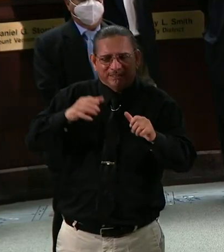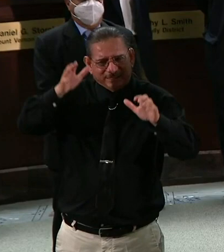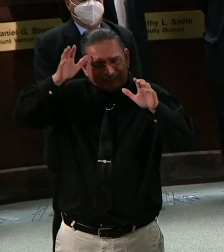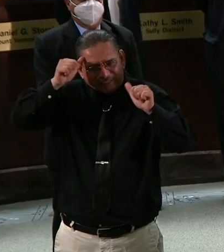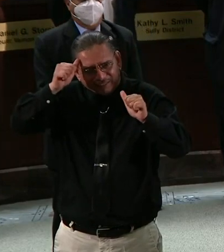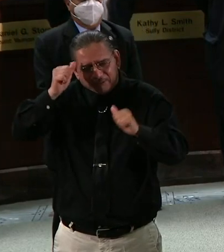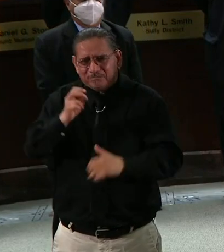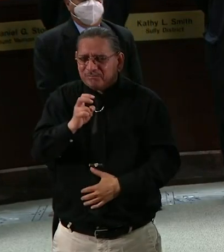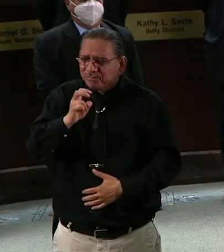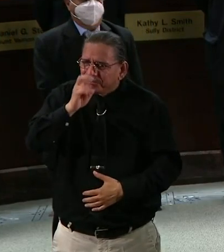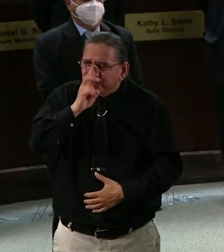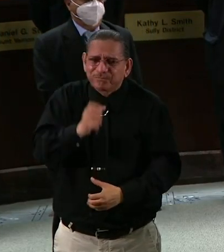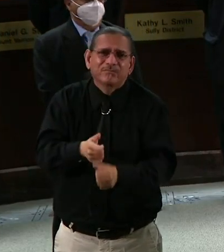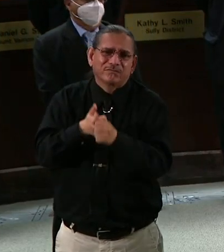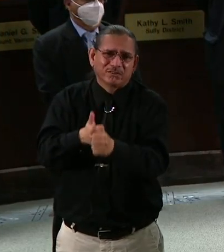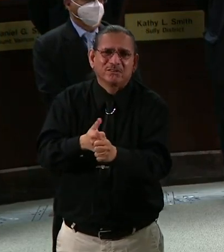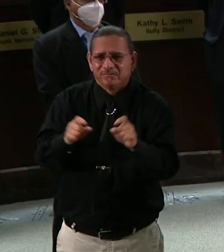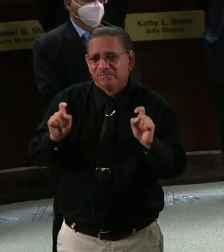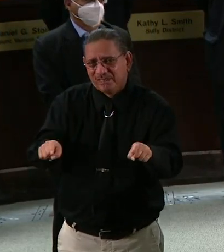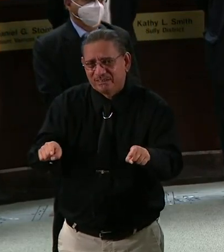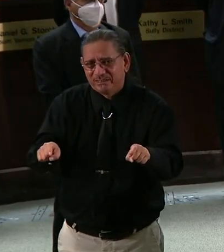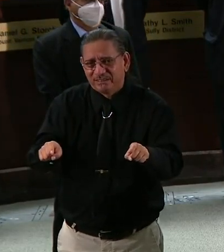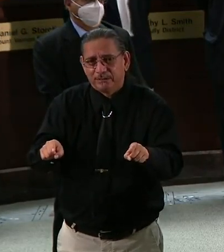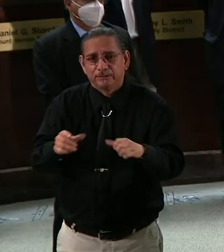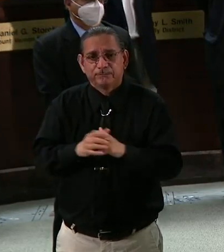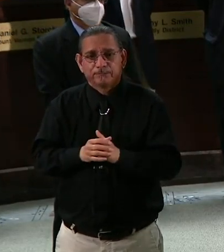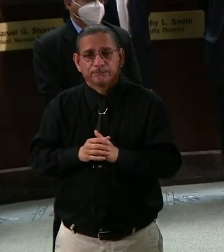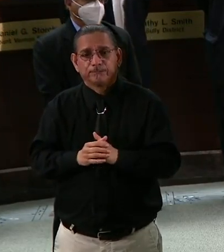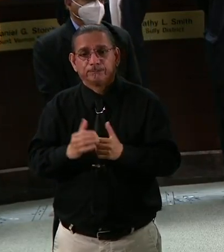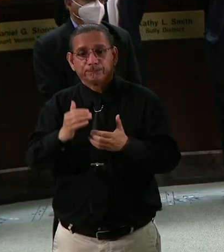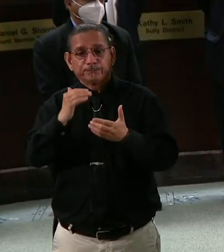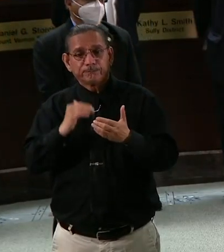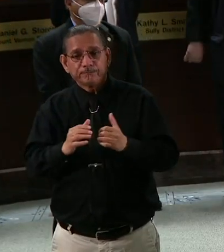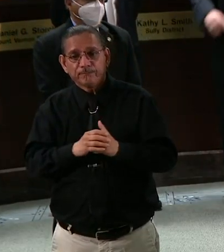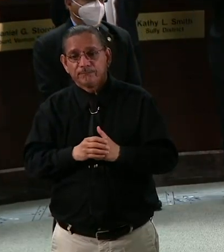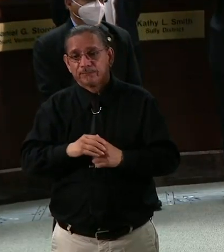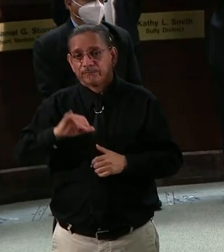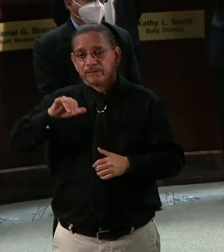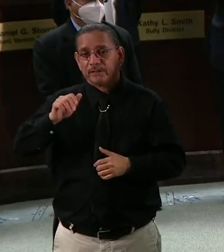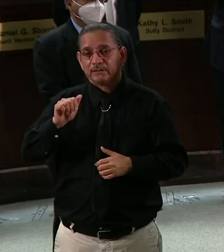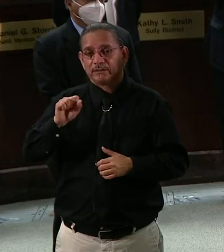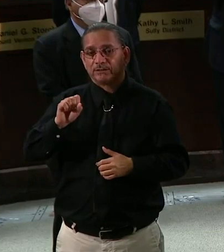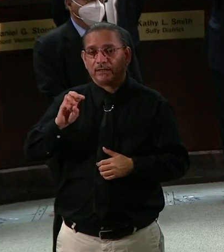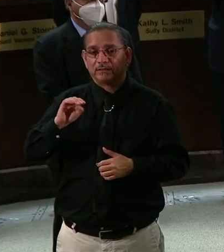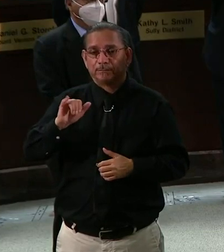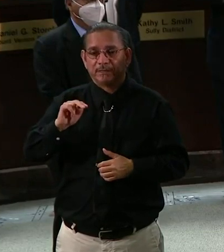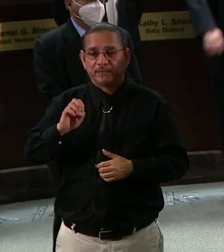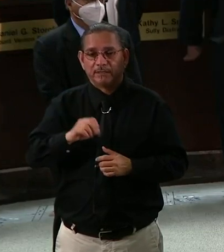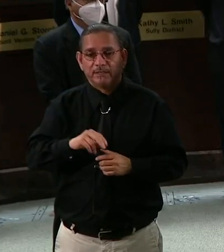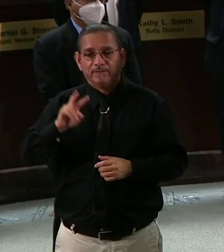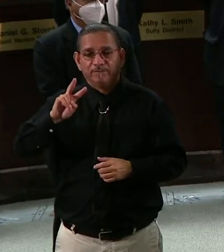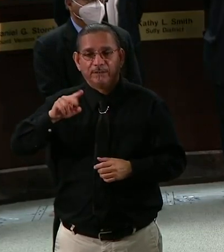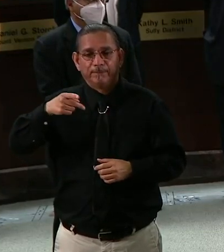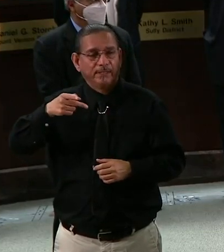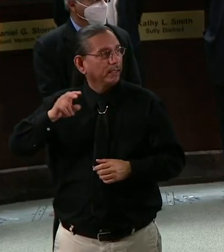CONTINUE NEED TO KIND. TO BE VIGILANT. HI AND WORK TOGETHER IN FOLLOW THESE GUIDELINES. I'M